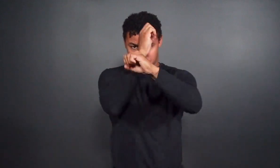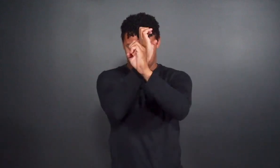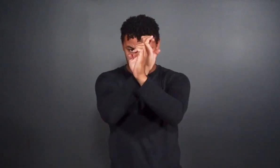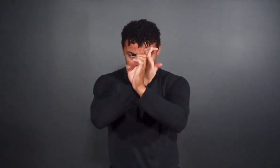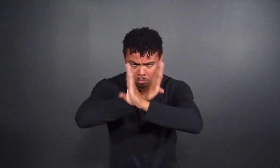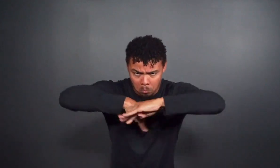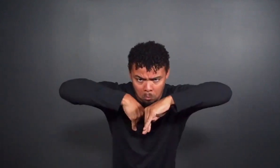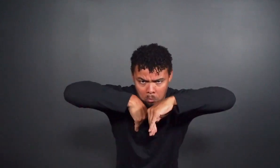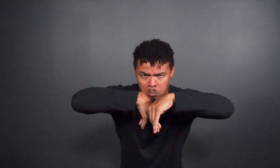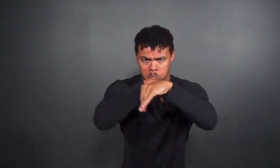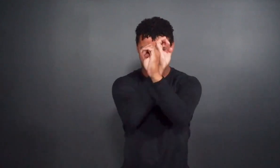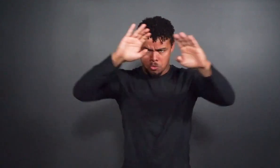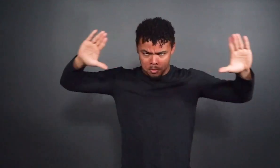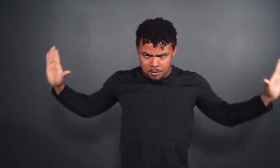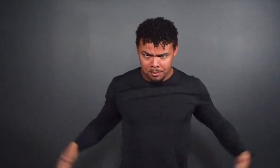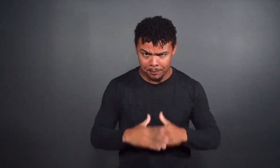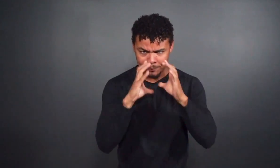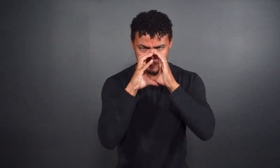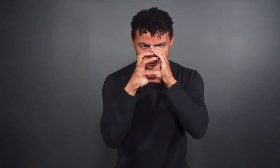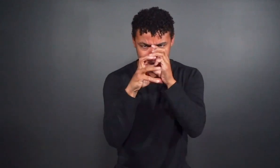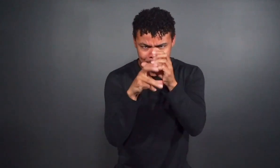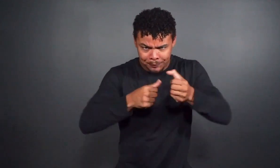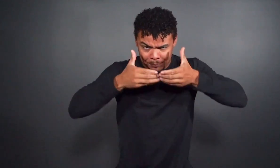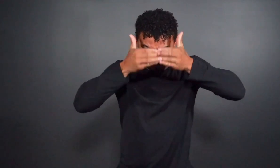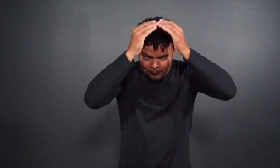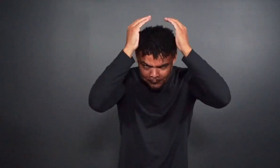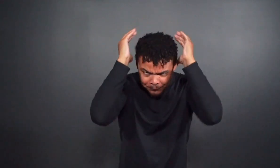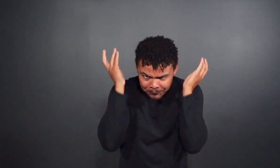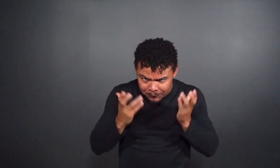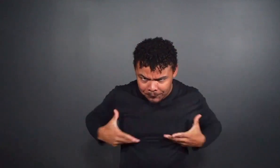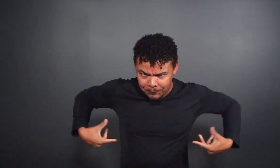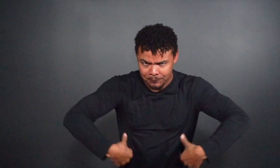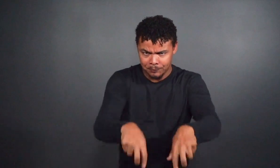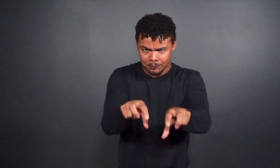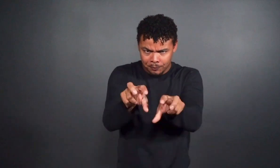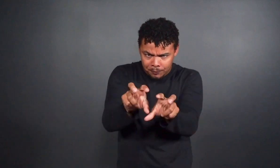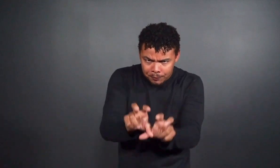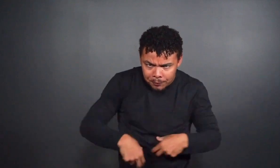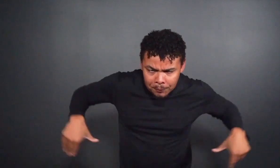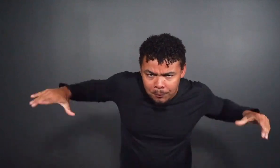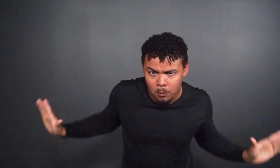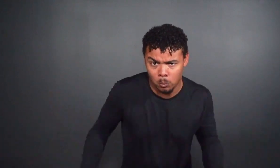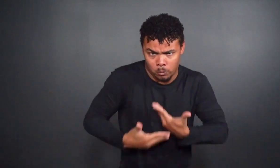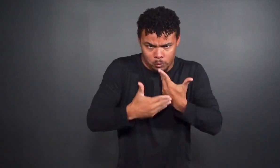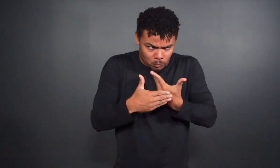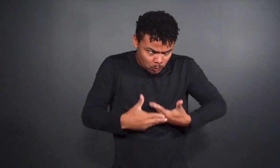flapping wings. Continuing to flap through the air. Beak is curled to a point. Head is sleek, talons curved. Soaring with wings spread.